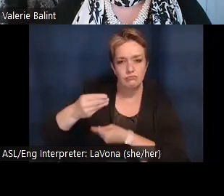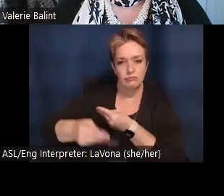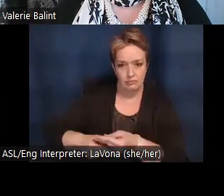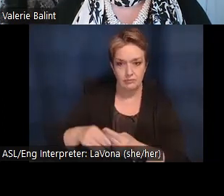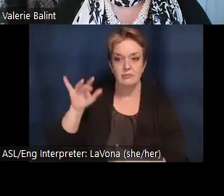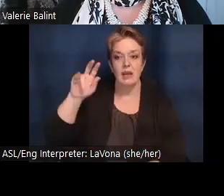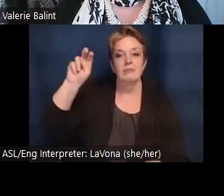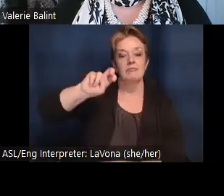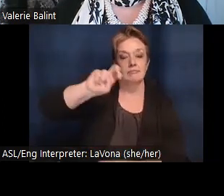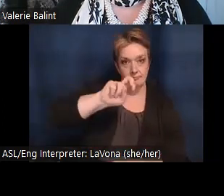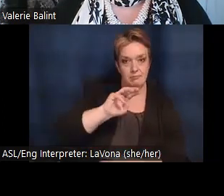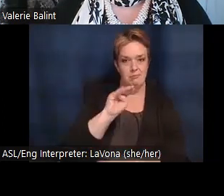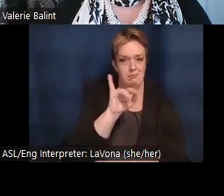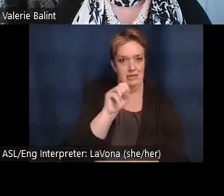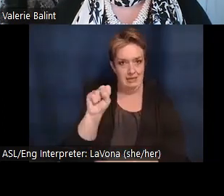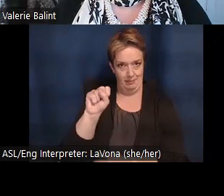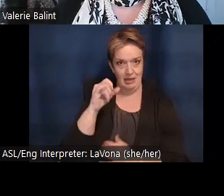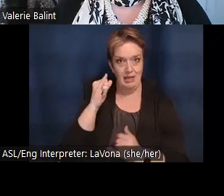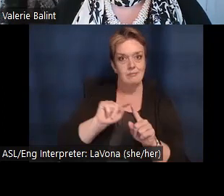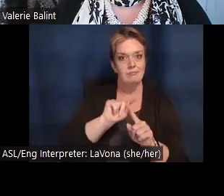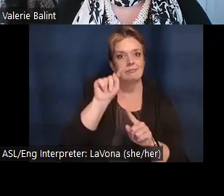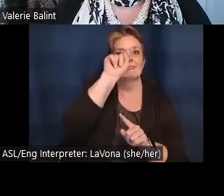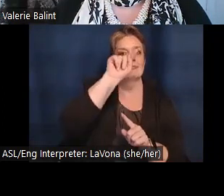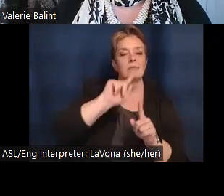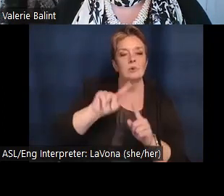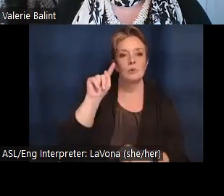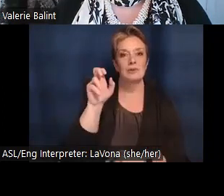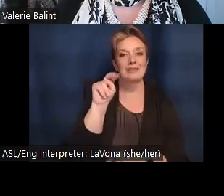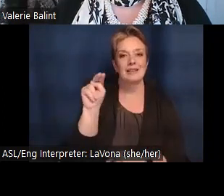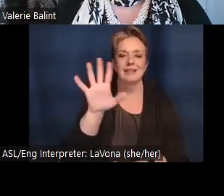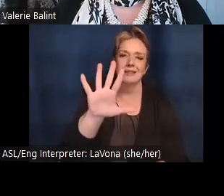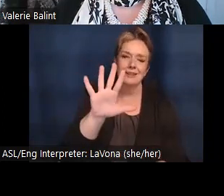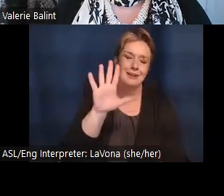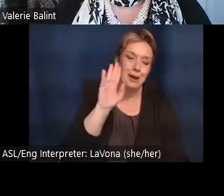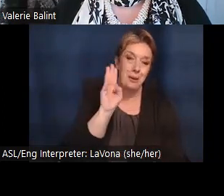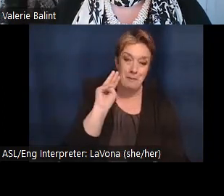Experiencing live music is a must in the city, so whether you're a fan